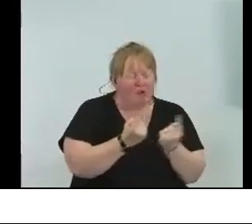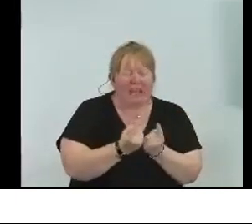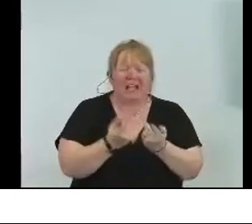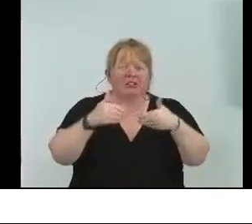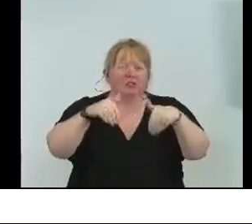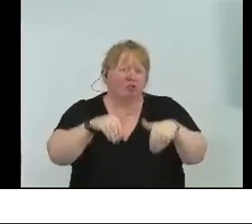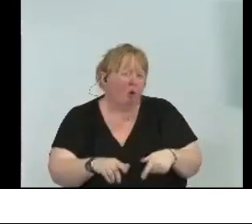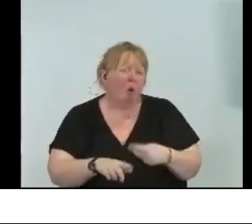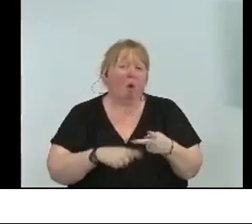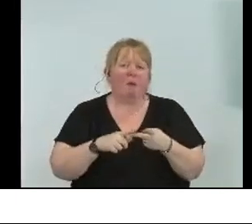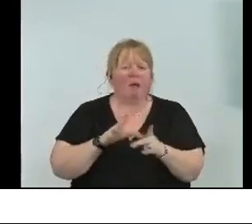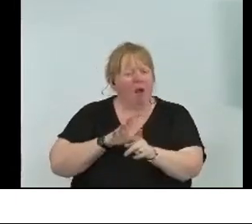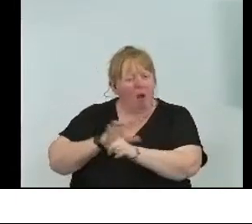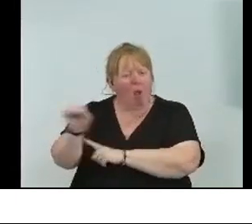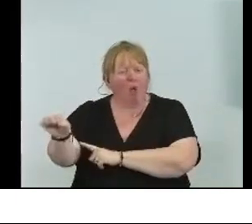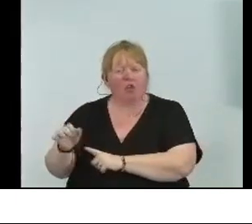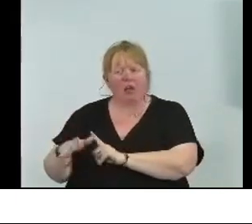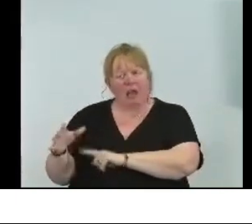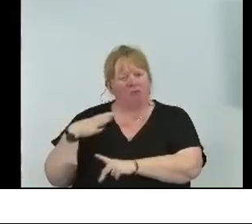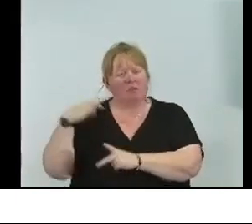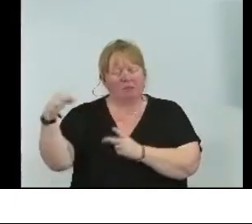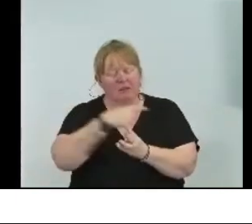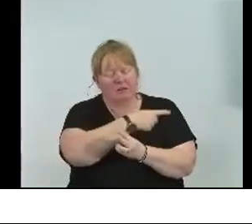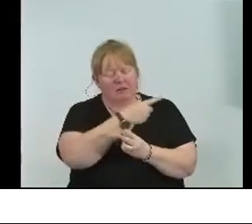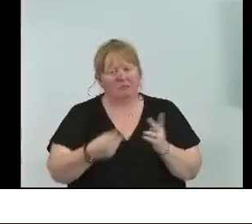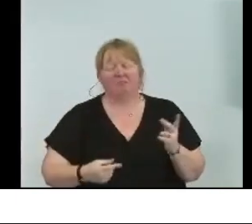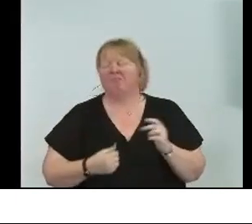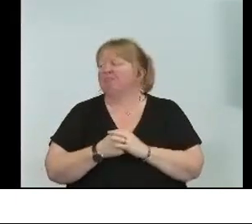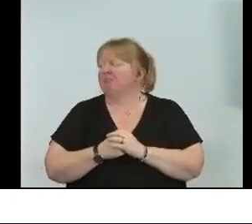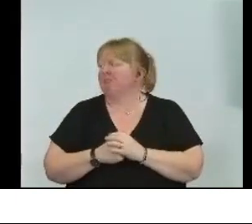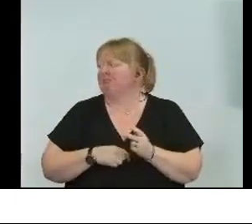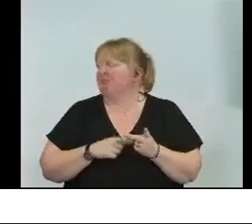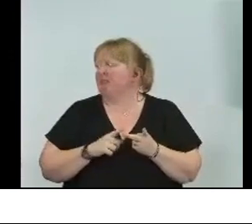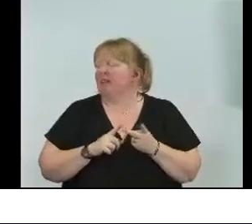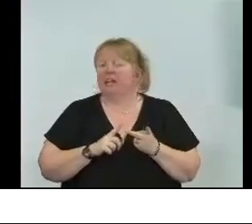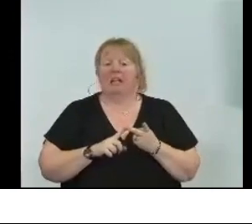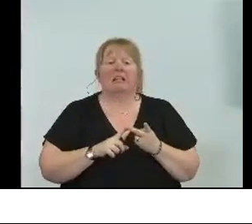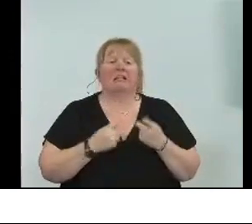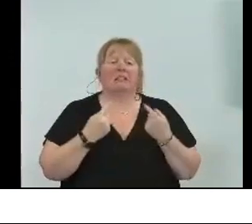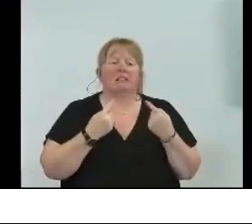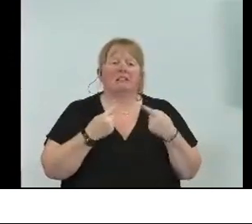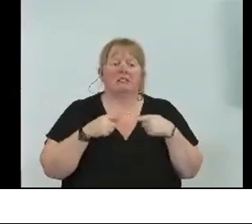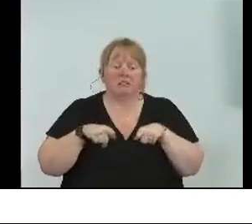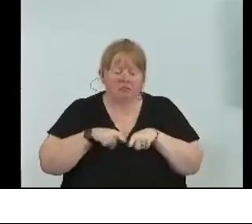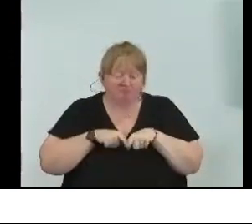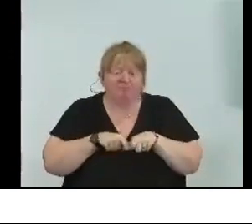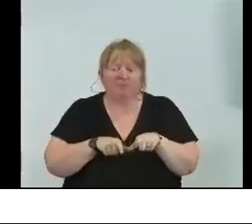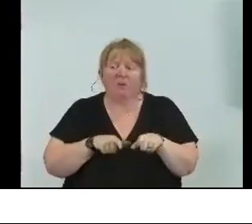our culture and our representation. And along that journey, we found Shani.